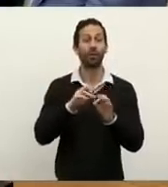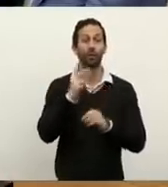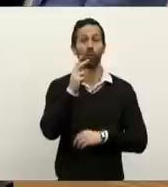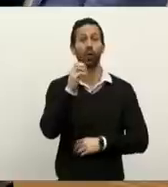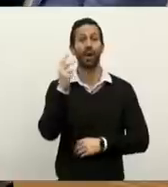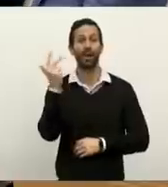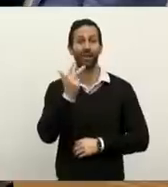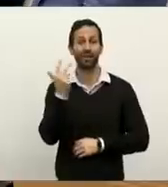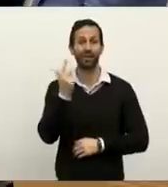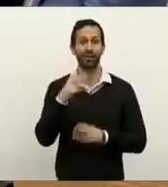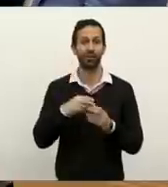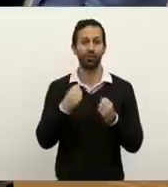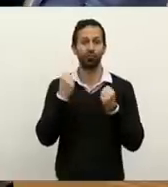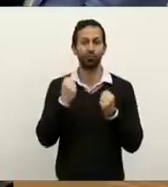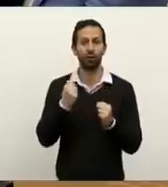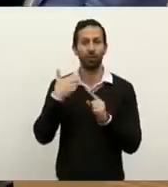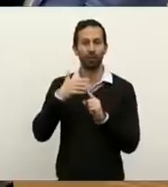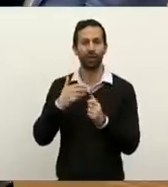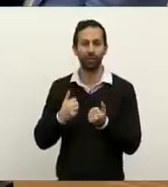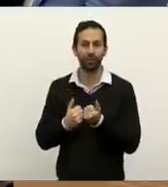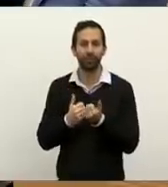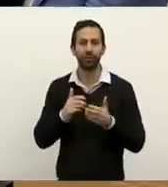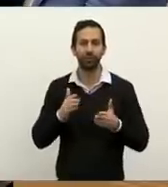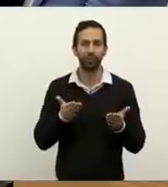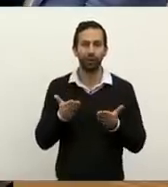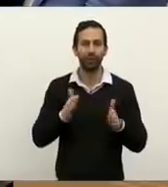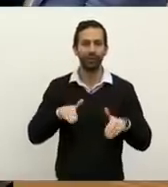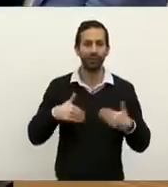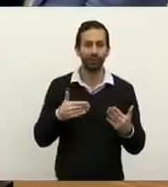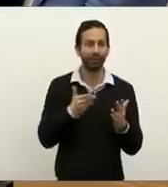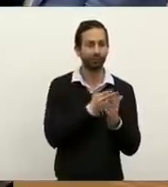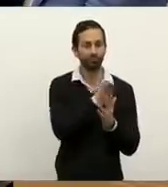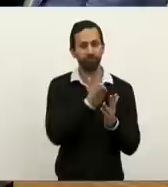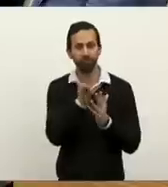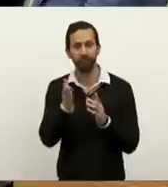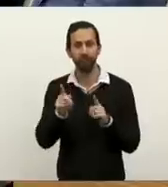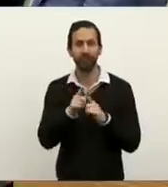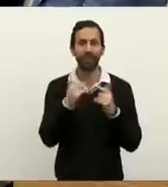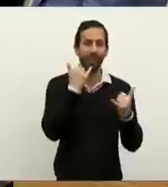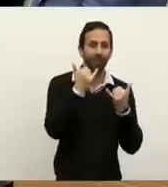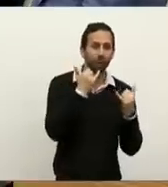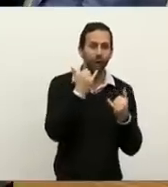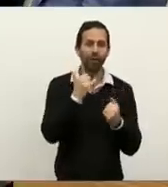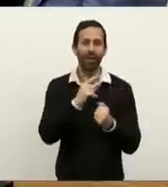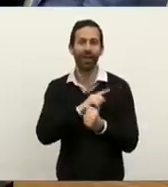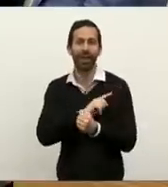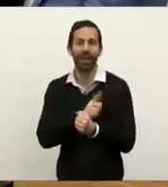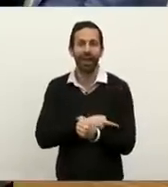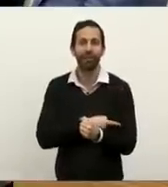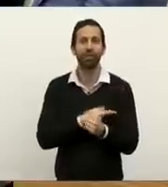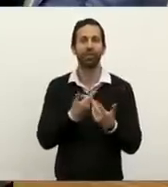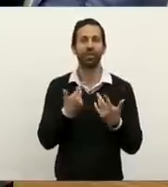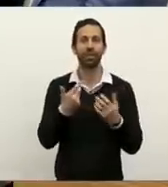with a strong background in service delivery across sectors like telcos, energy, banking, and finance.